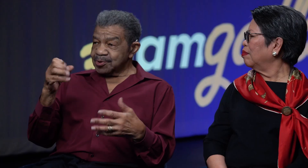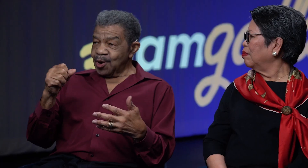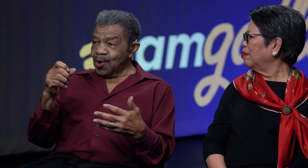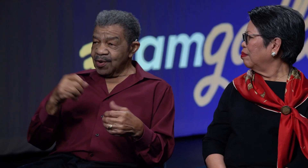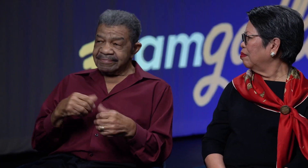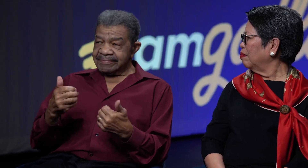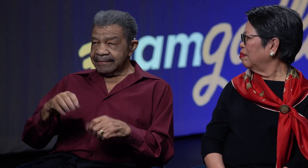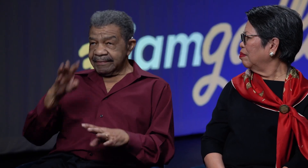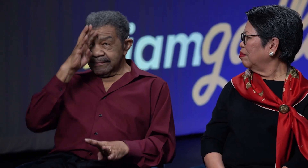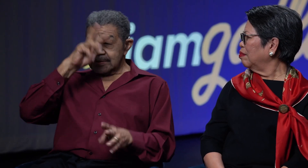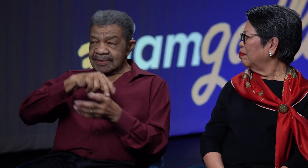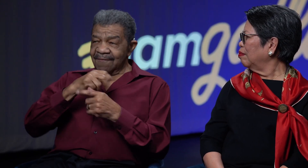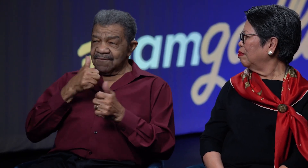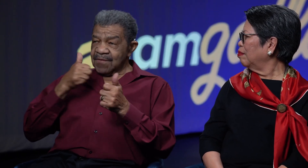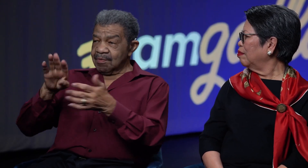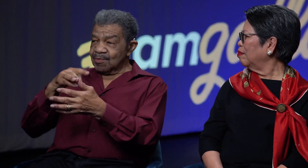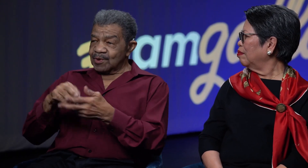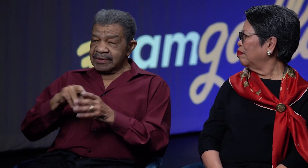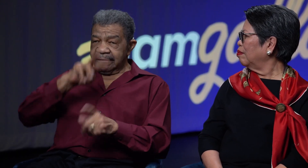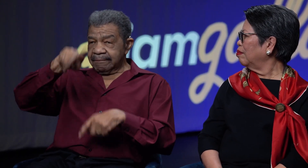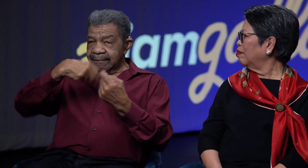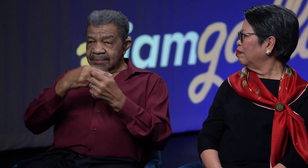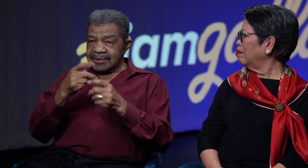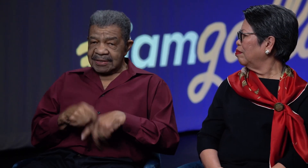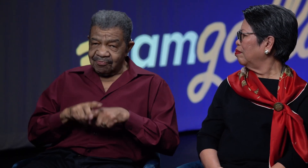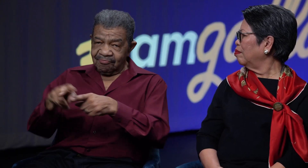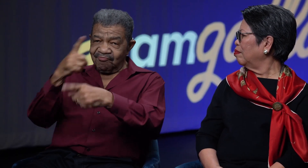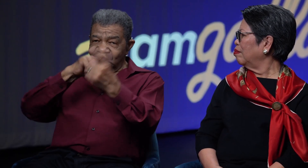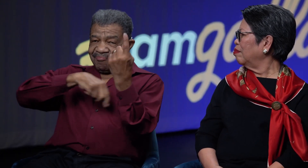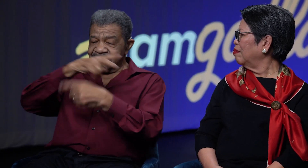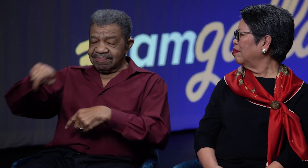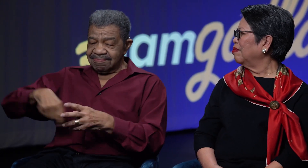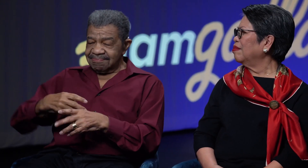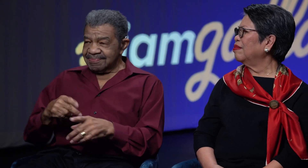I just followed the music and danced around